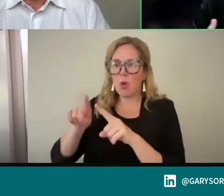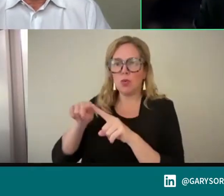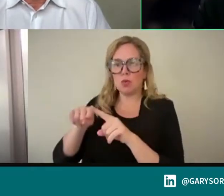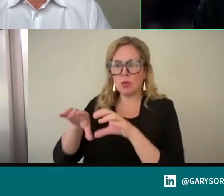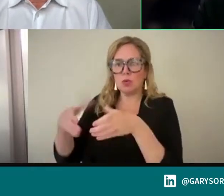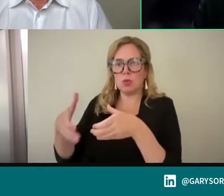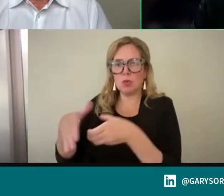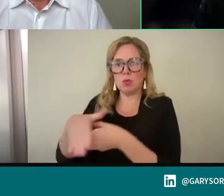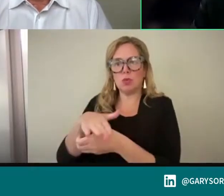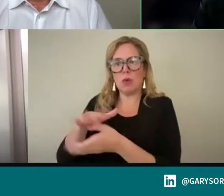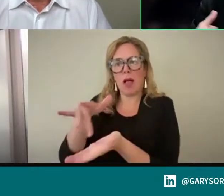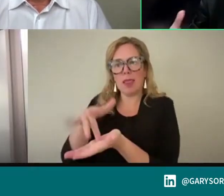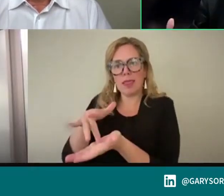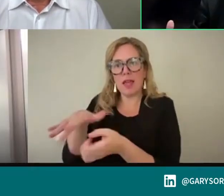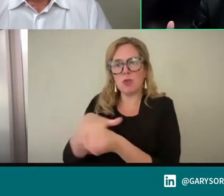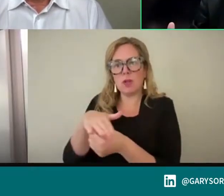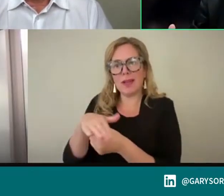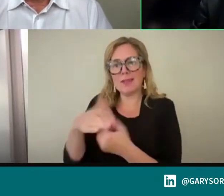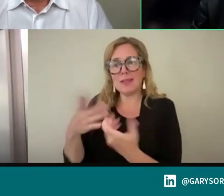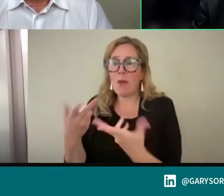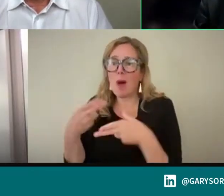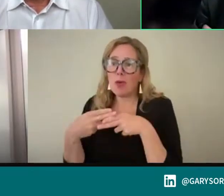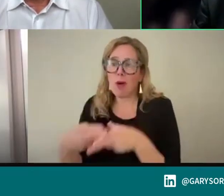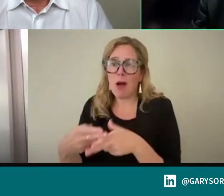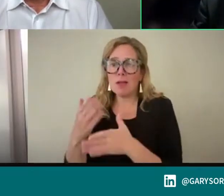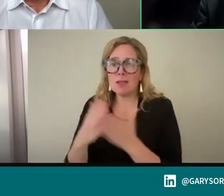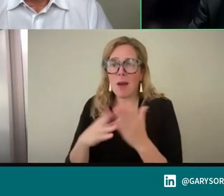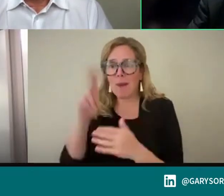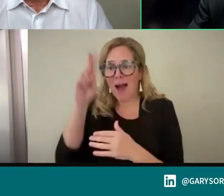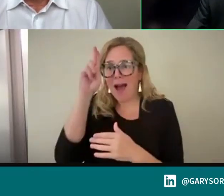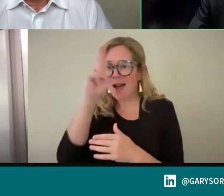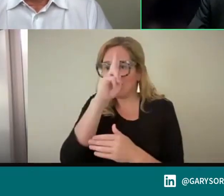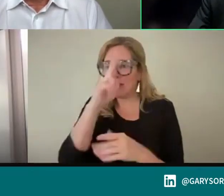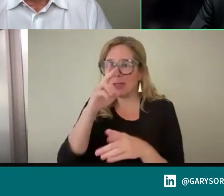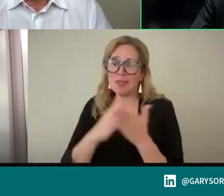call them hospitals, but I'm sure some of them are just local locations where people can go.